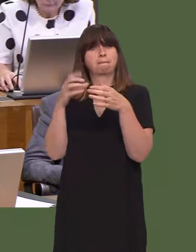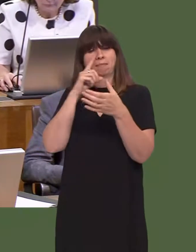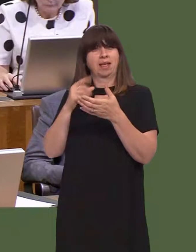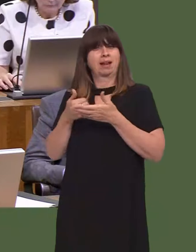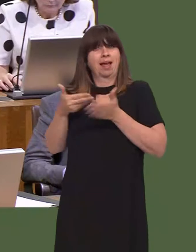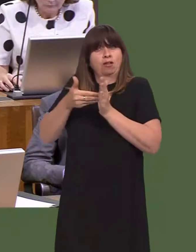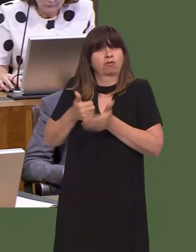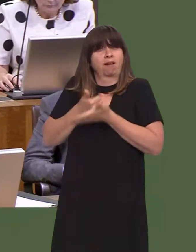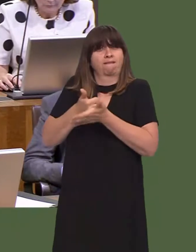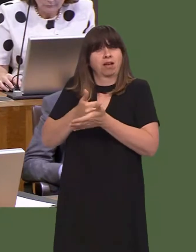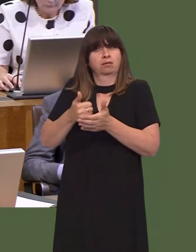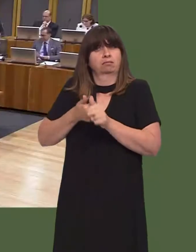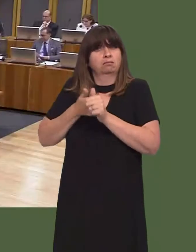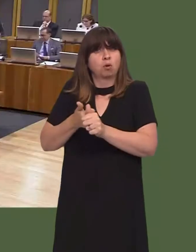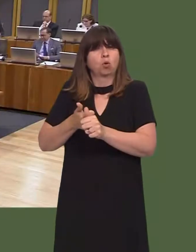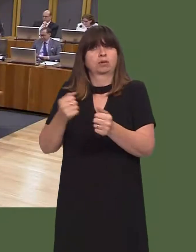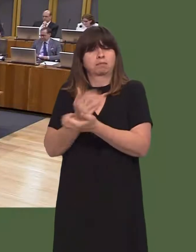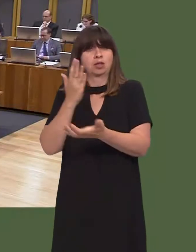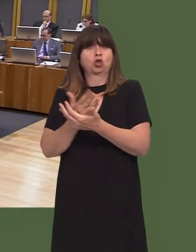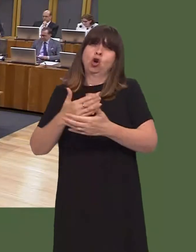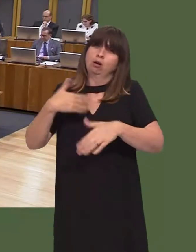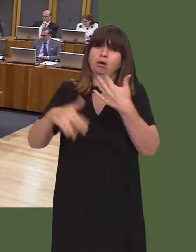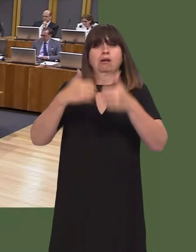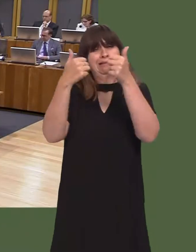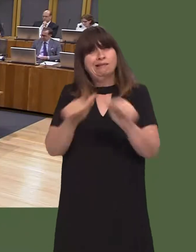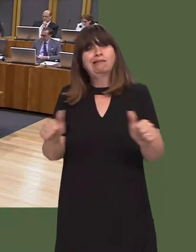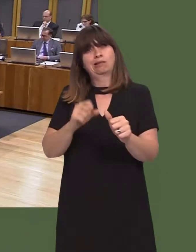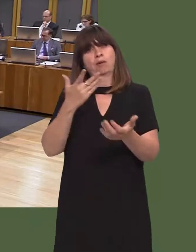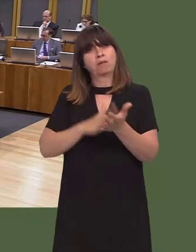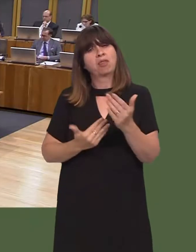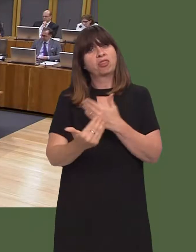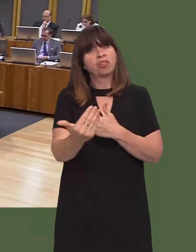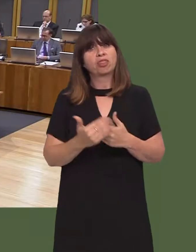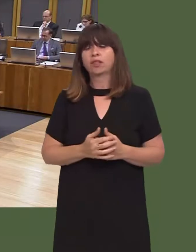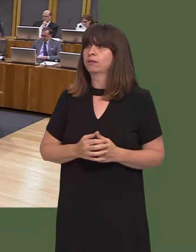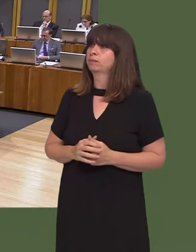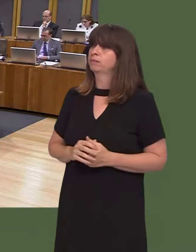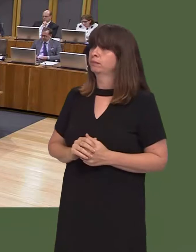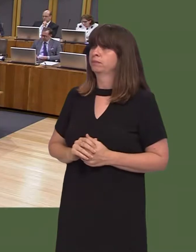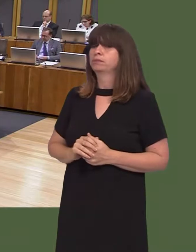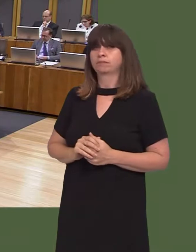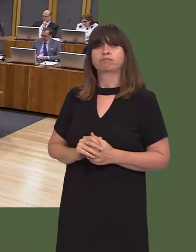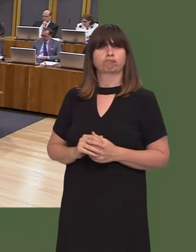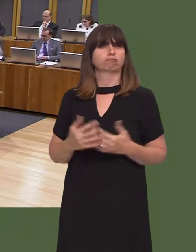in this, or additional advice or support, in order to make sure that they actually crack this in this next 12-month period? Carwyn Jones: We do stand ready, of course,